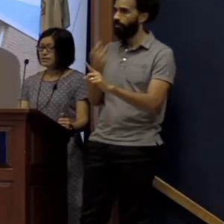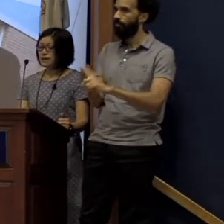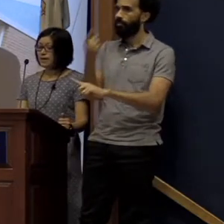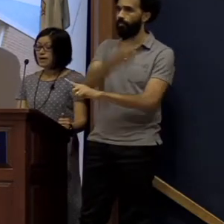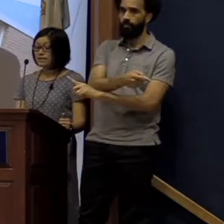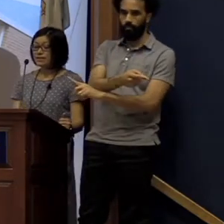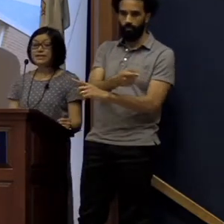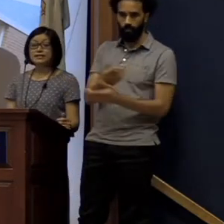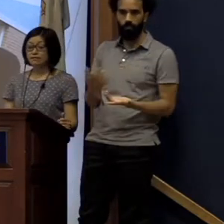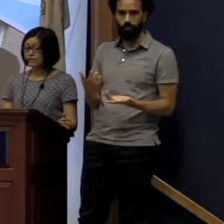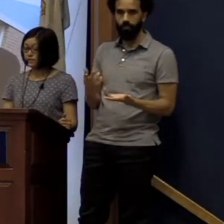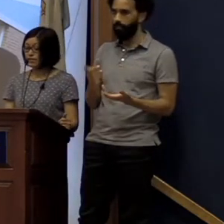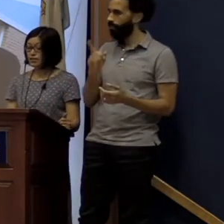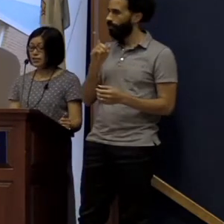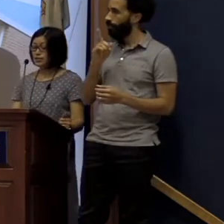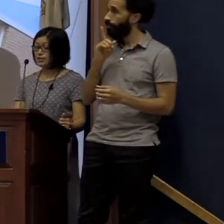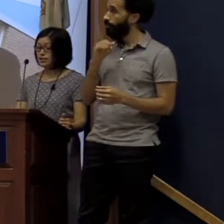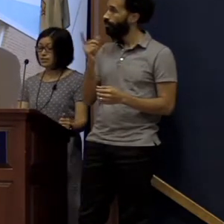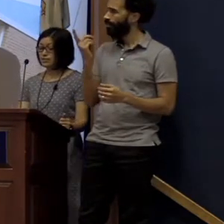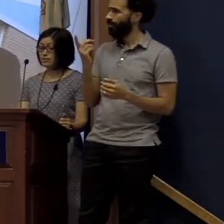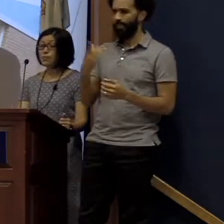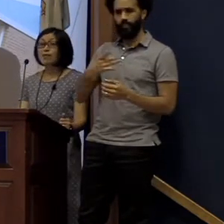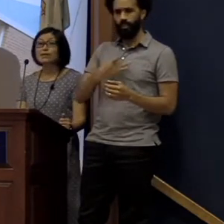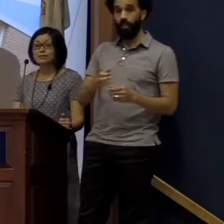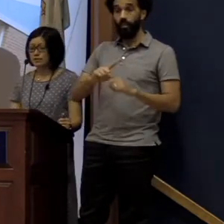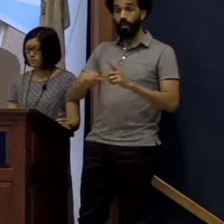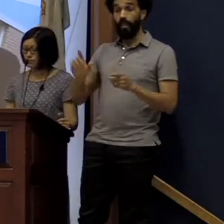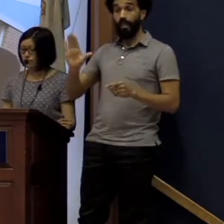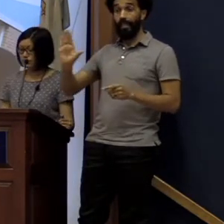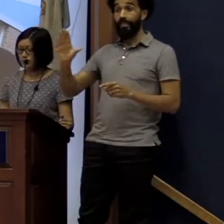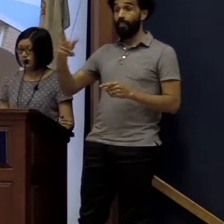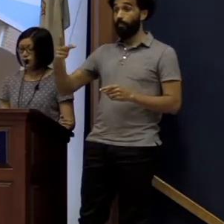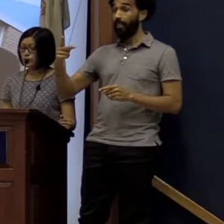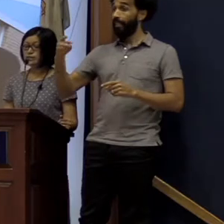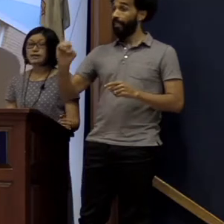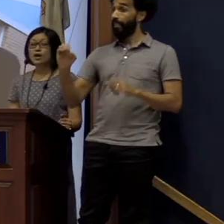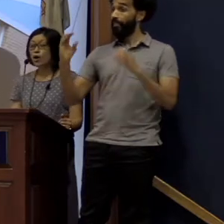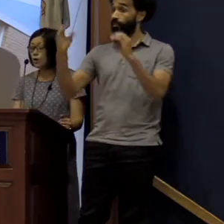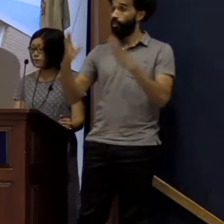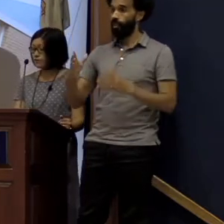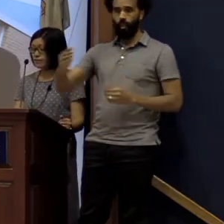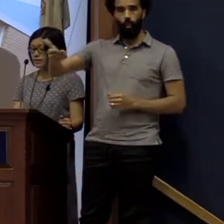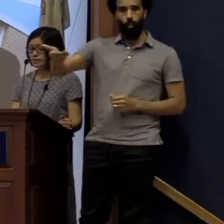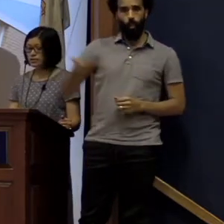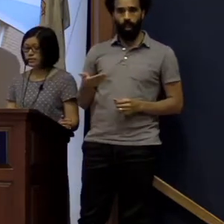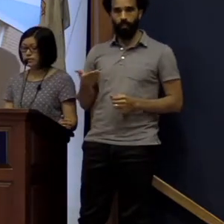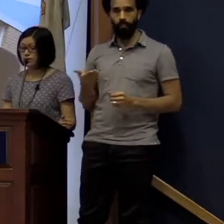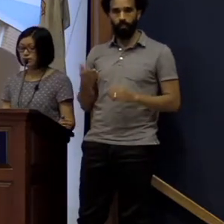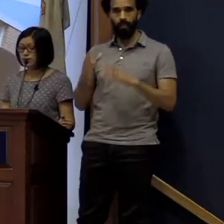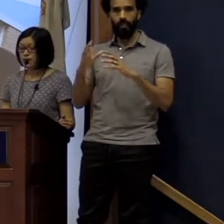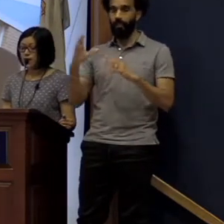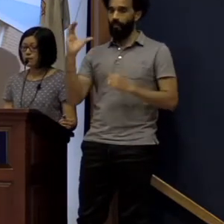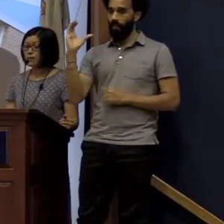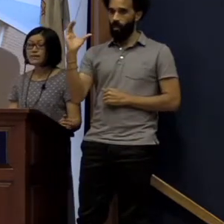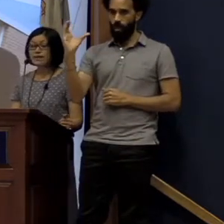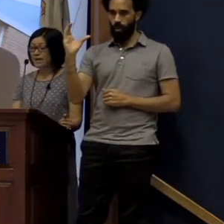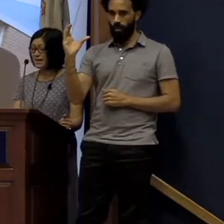However, his physical education teacher welcomed his football, which is sending a whole different message to Stephen and one that might lead